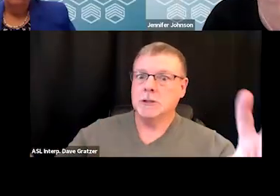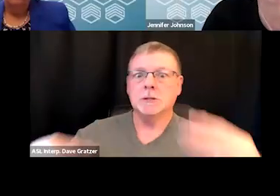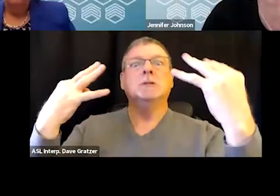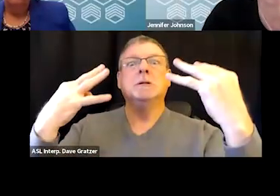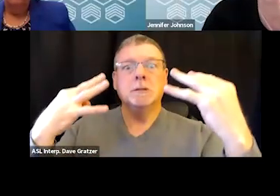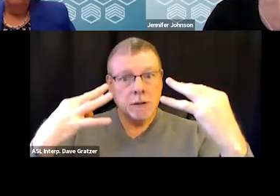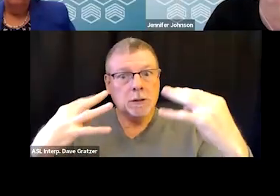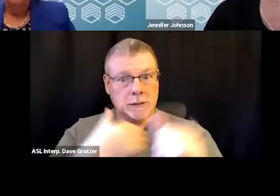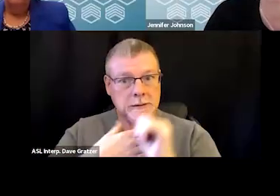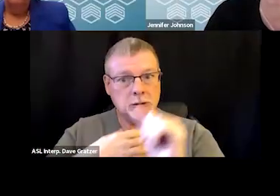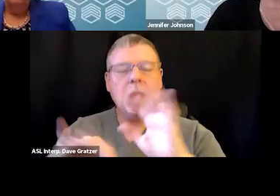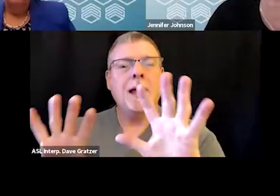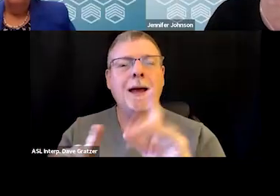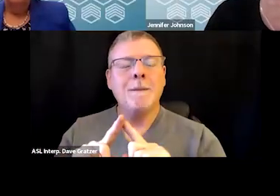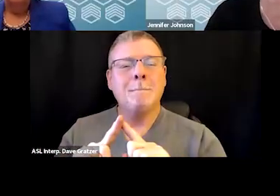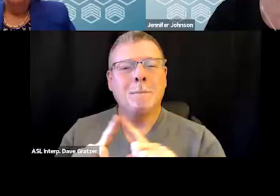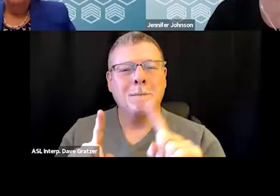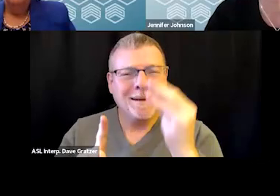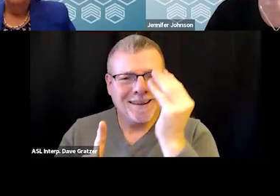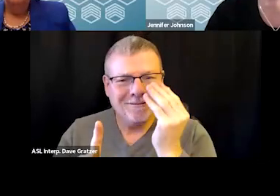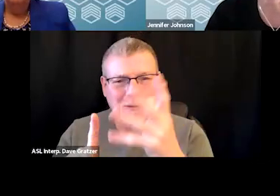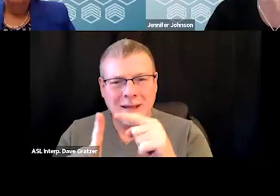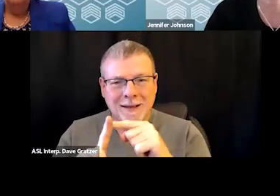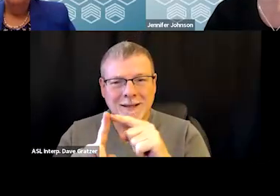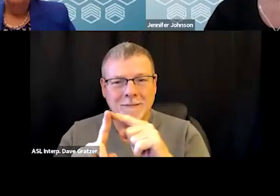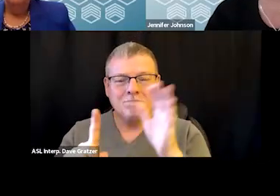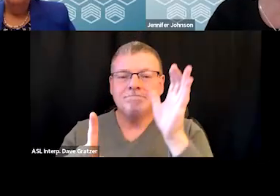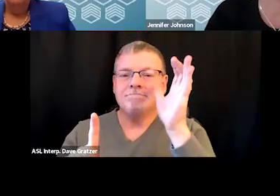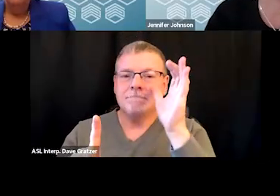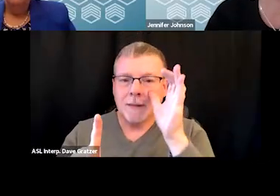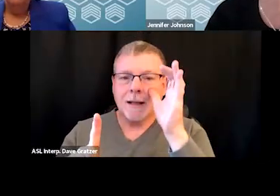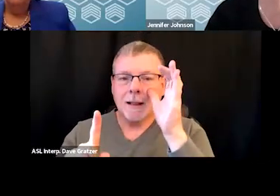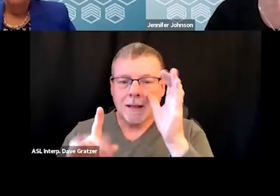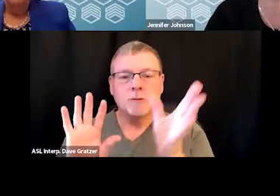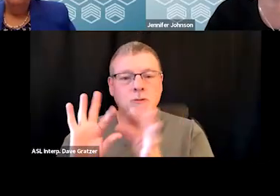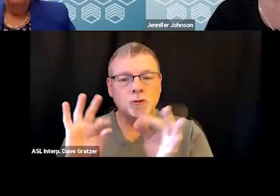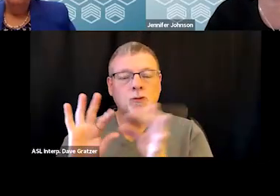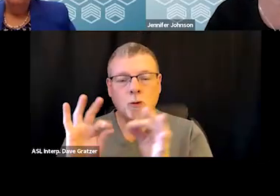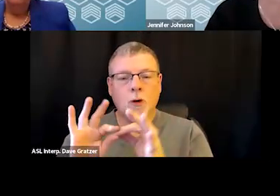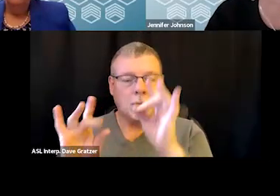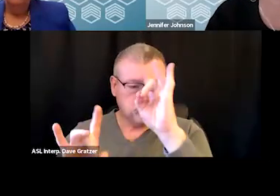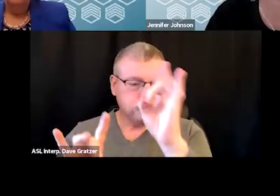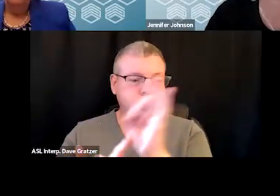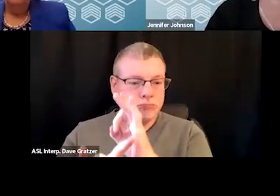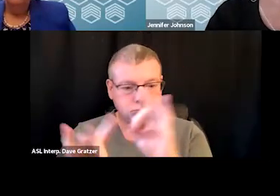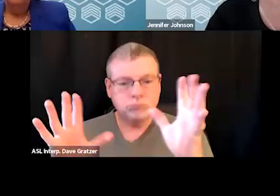It's also the content of the job. Listening to stories of tragedy, violence without the resources that